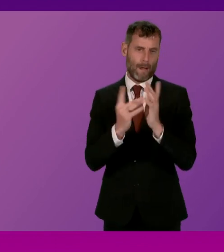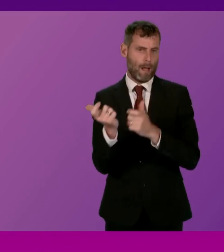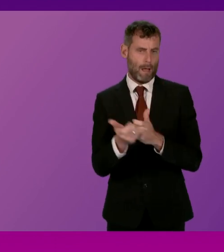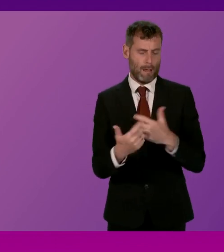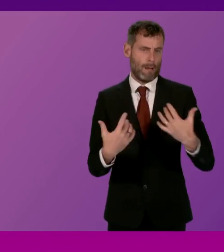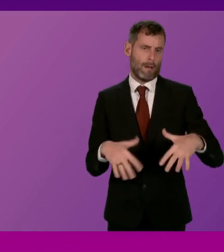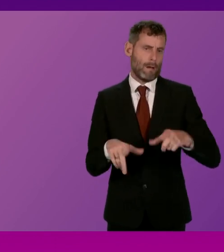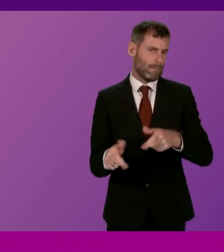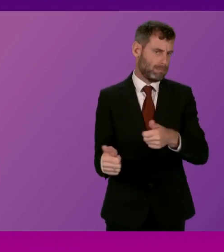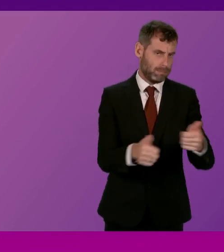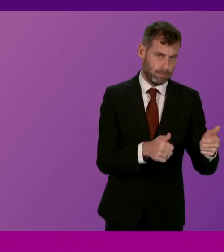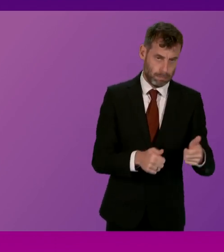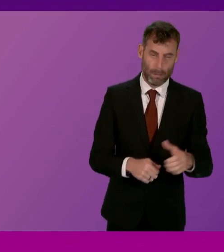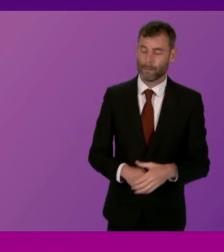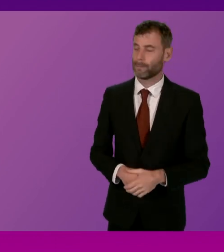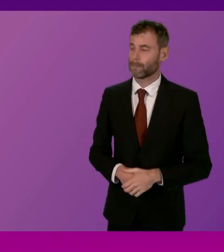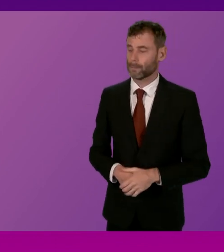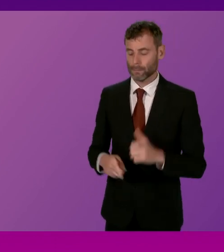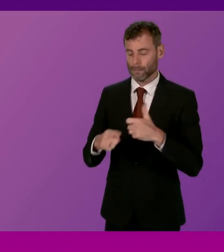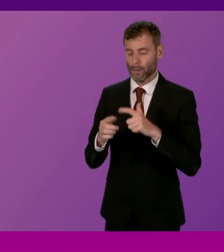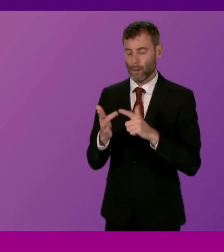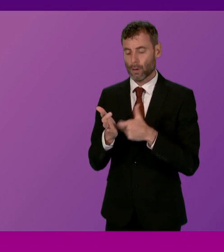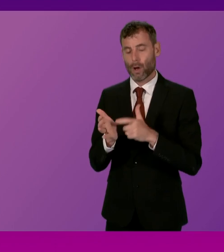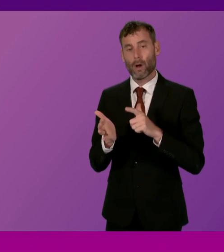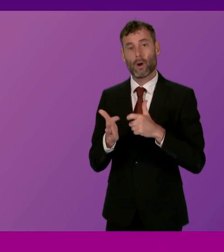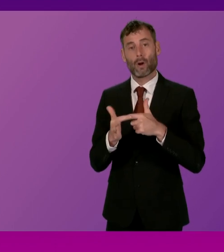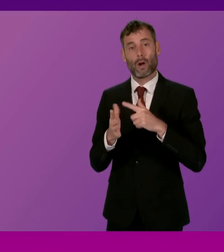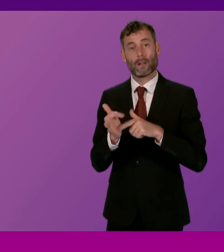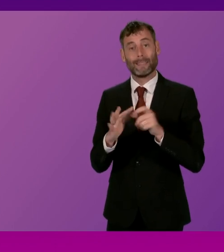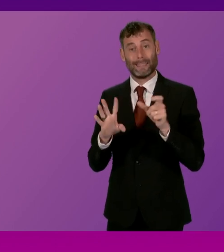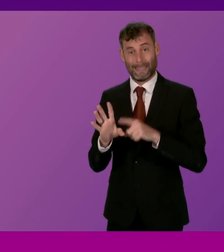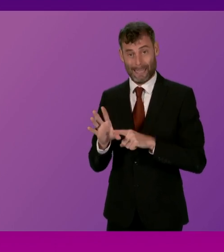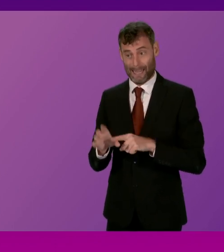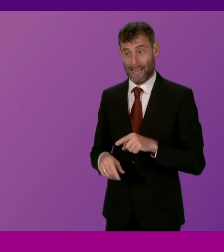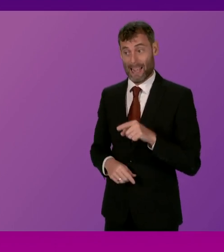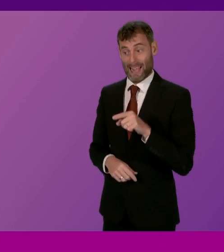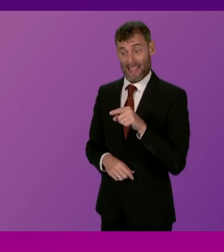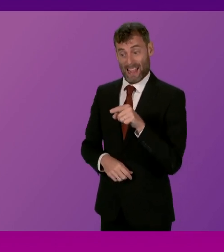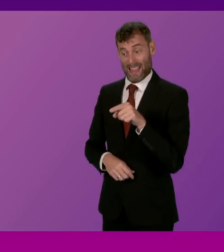He will be aware that the appliance at Kirkcaldy was taken out of operation at midnight later